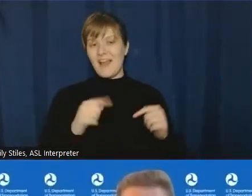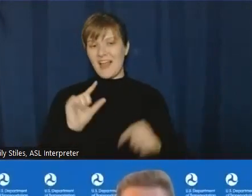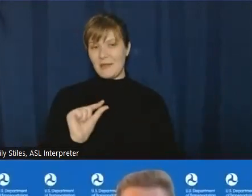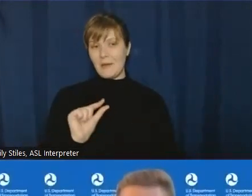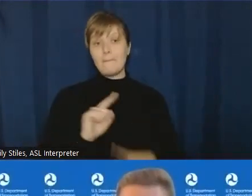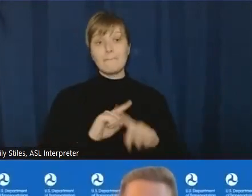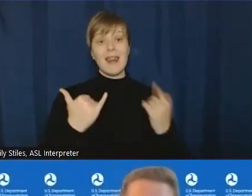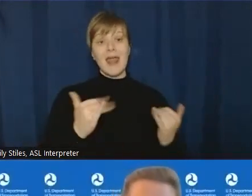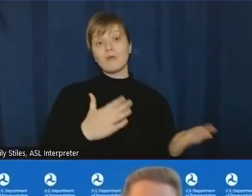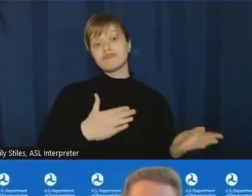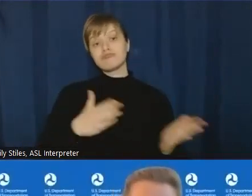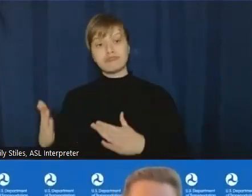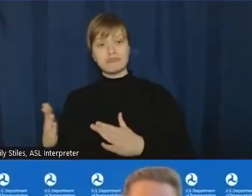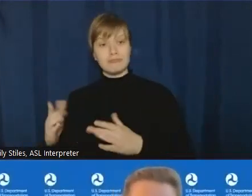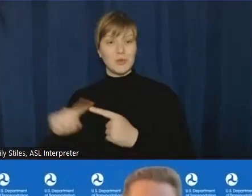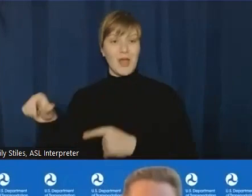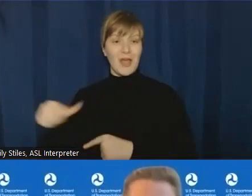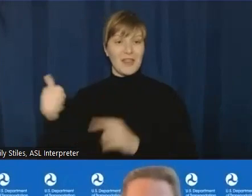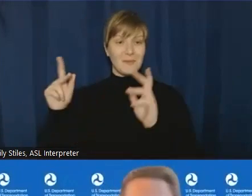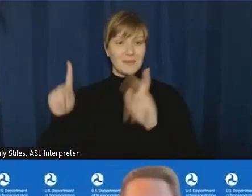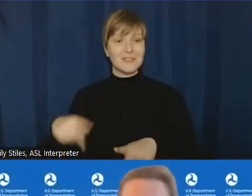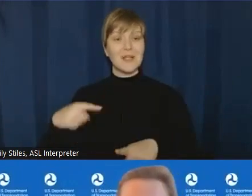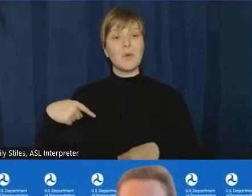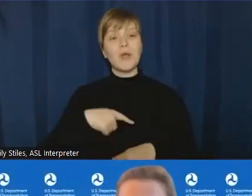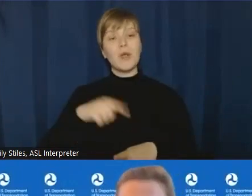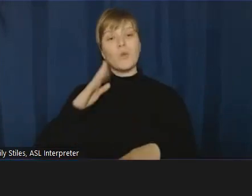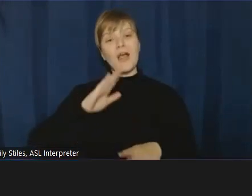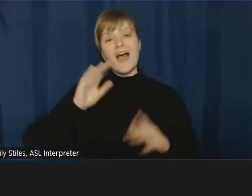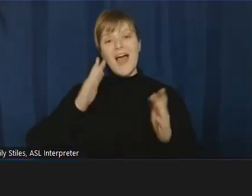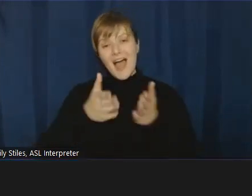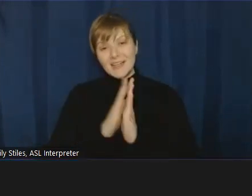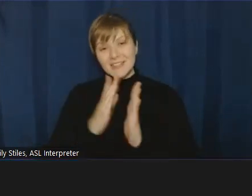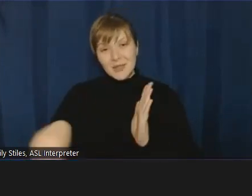We would like to now ask all of you to respond to this question: